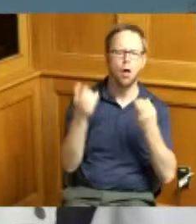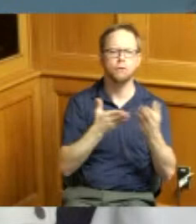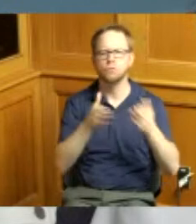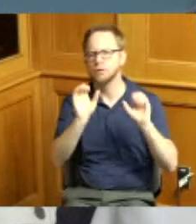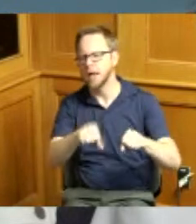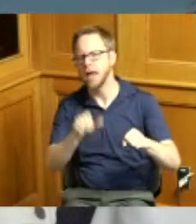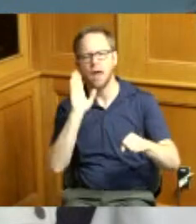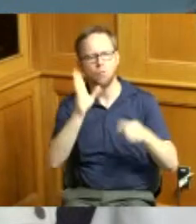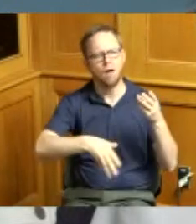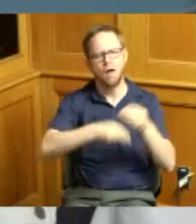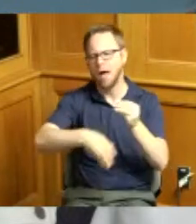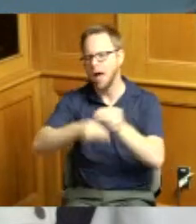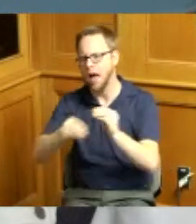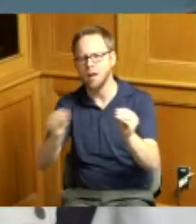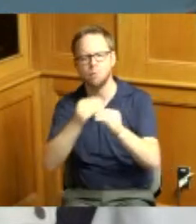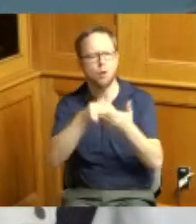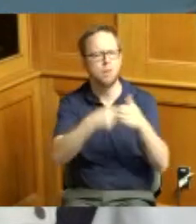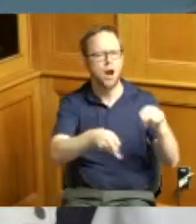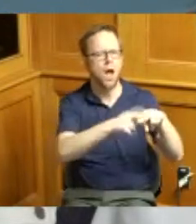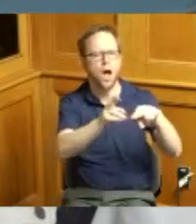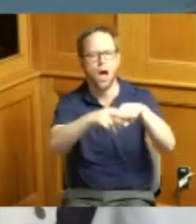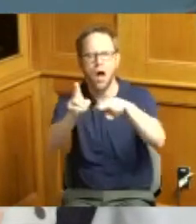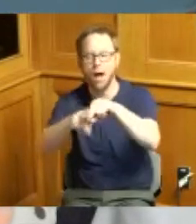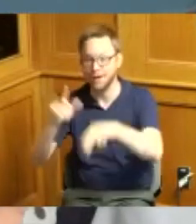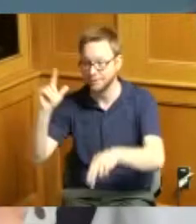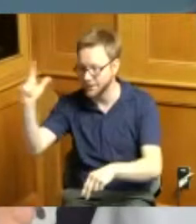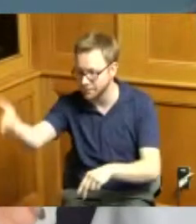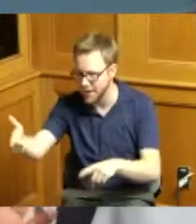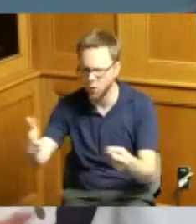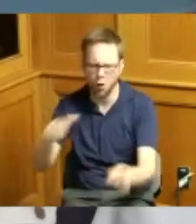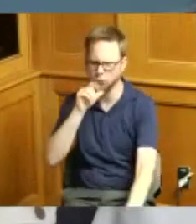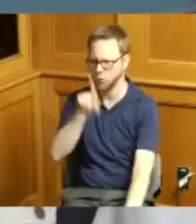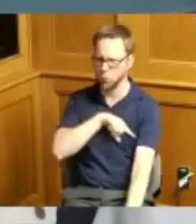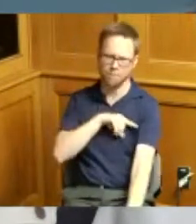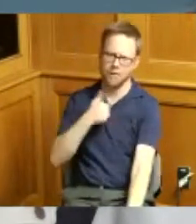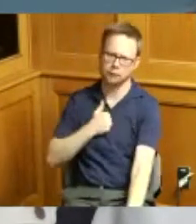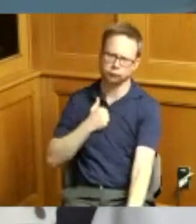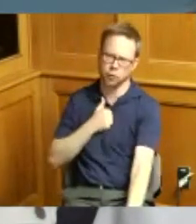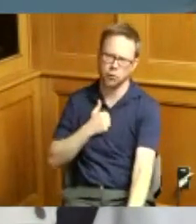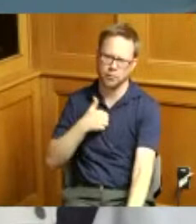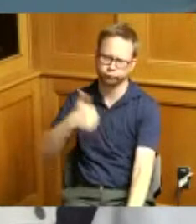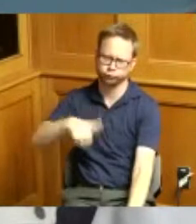more money and then you tell us but they don't fit in that box yeah they we can't help them